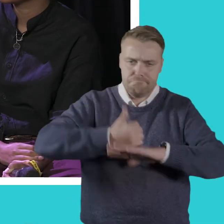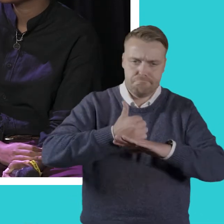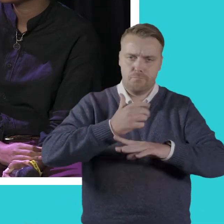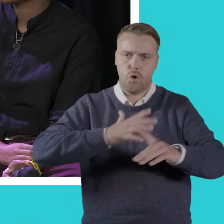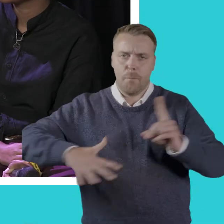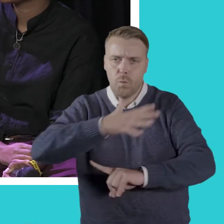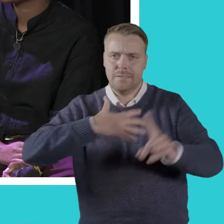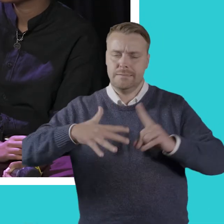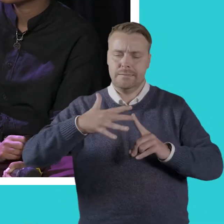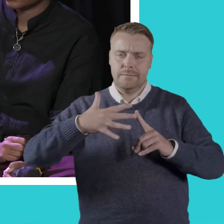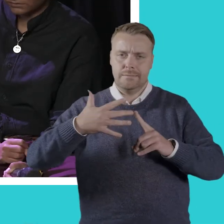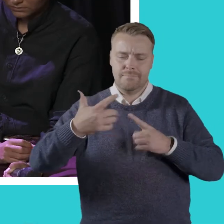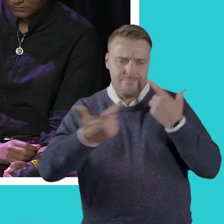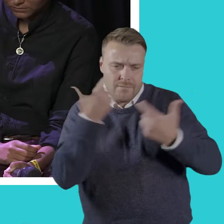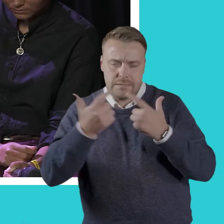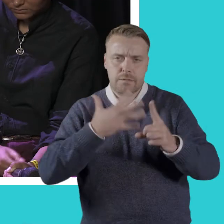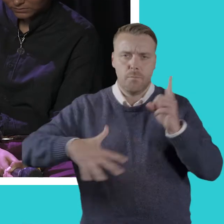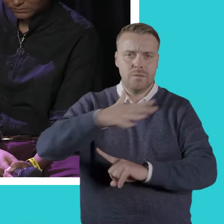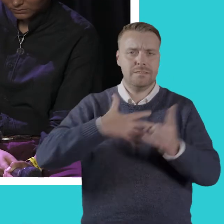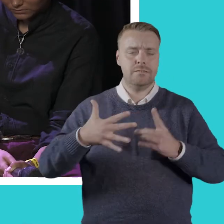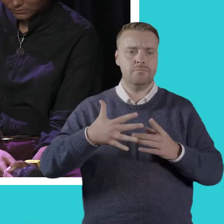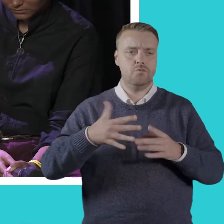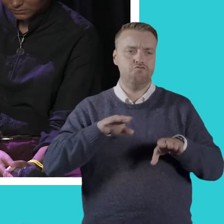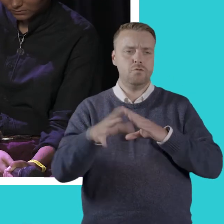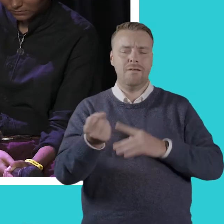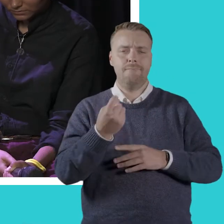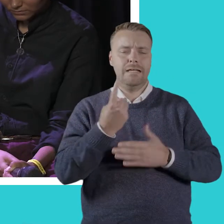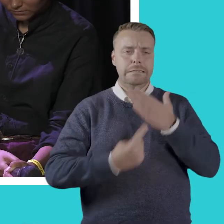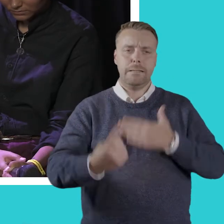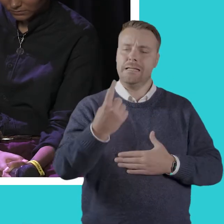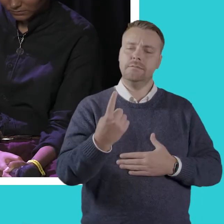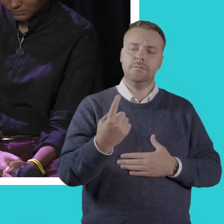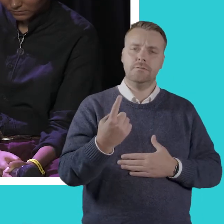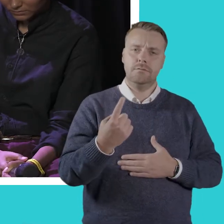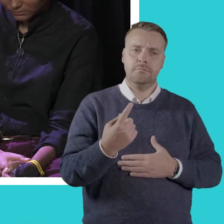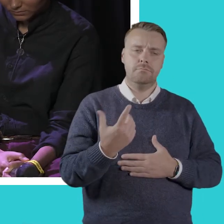to kind of having that interdependence between us within kind of within modern